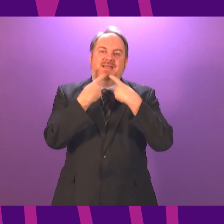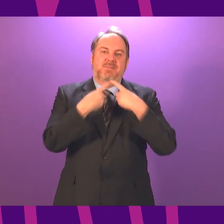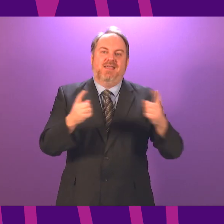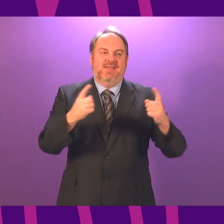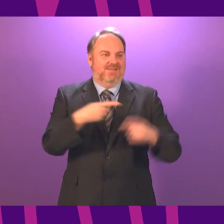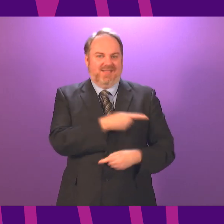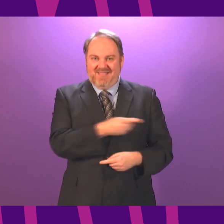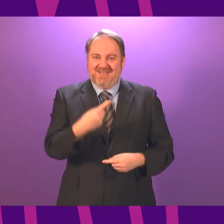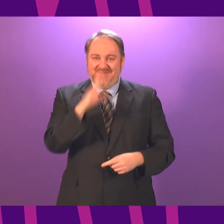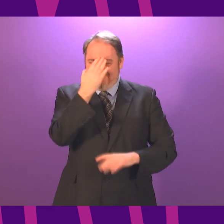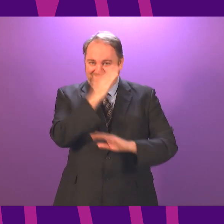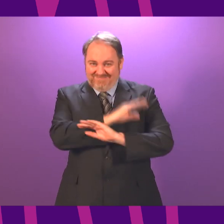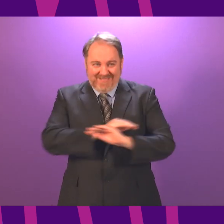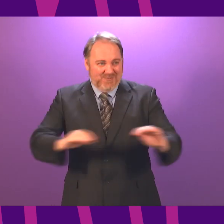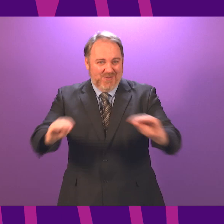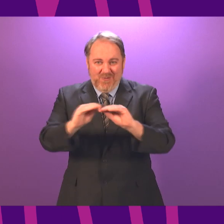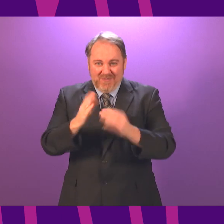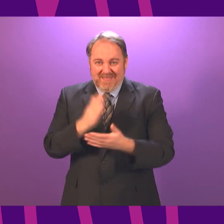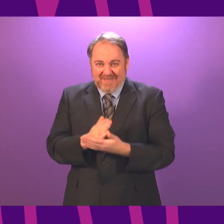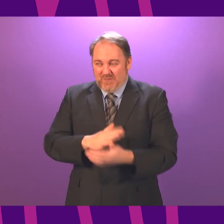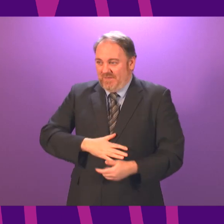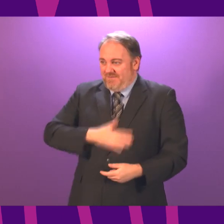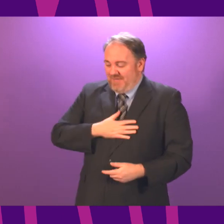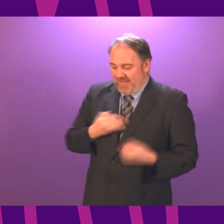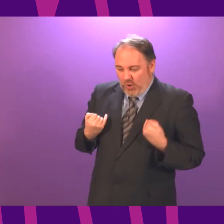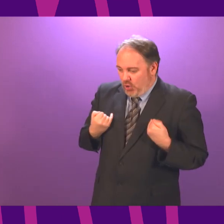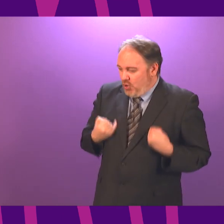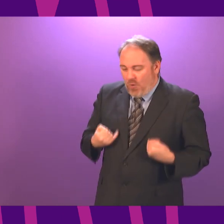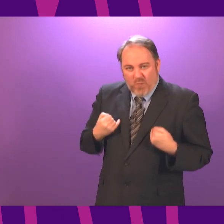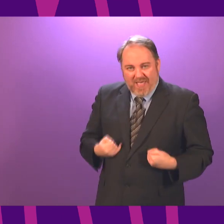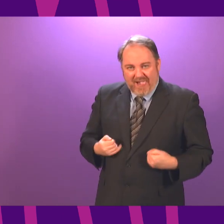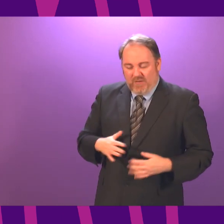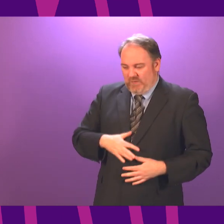The campaign’s aim is to remind people that they should continue to come forward with non-Covid